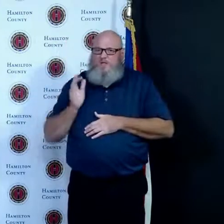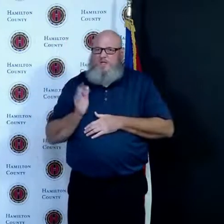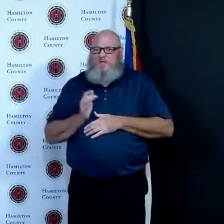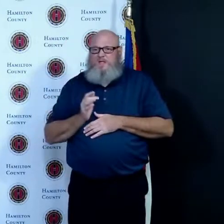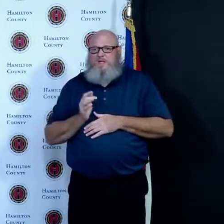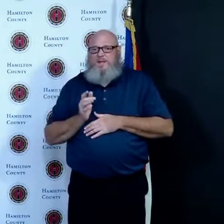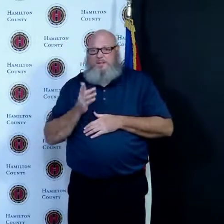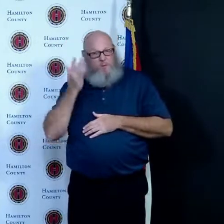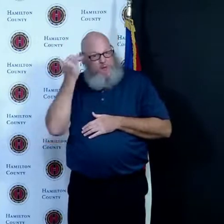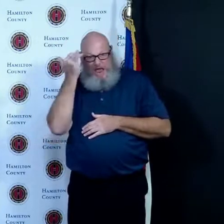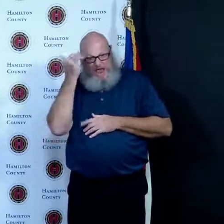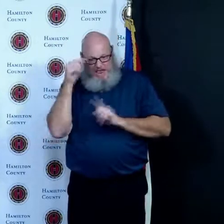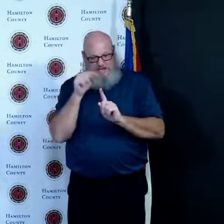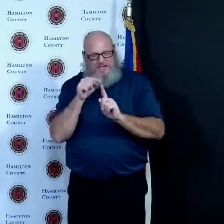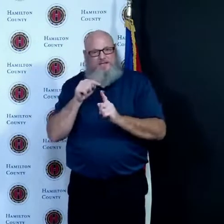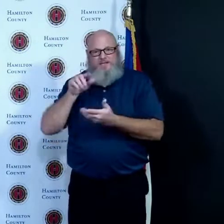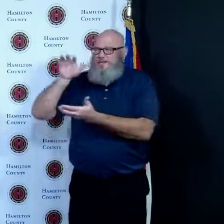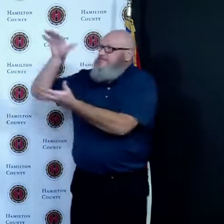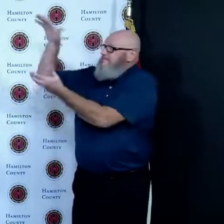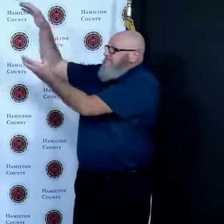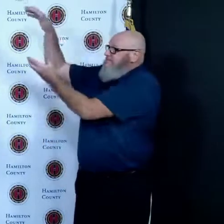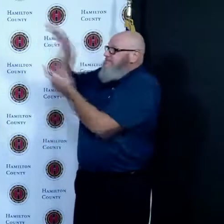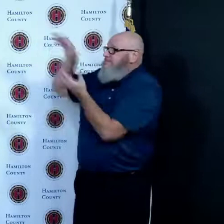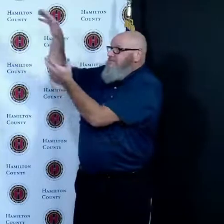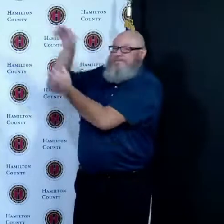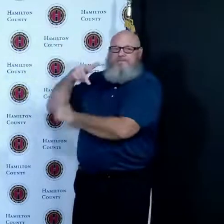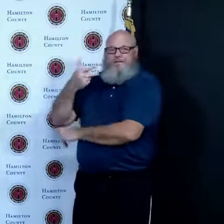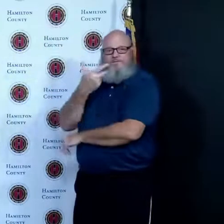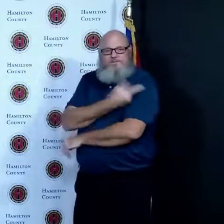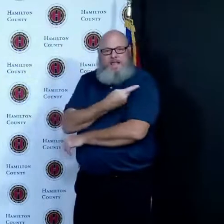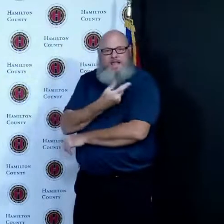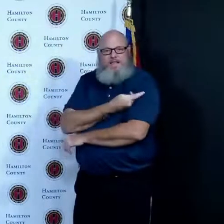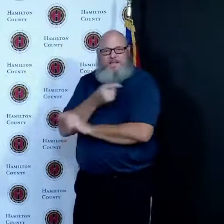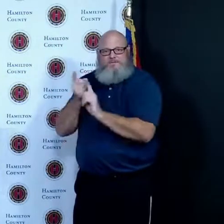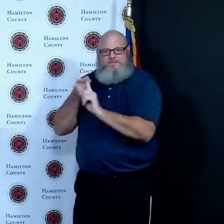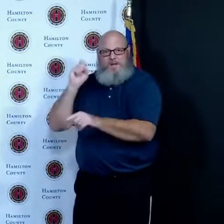mentioned this that the hospital systems are getting some Public Health are getting some